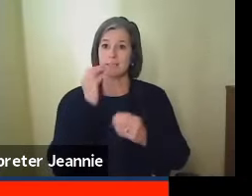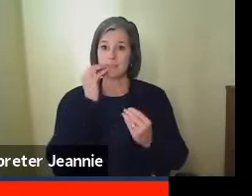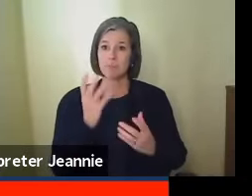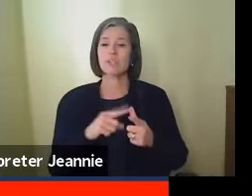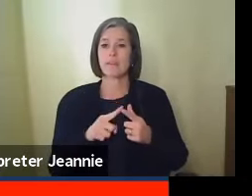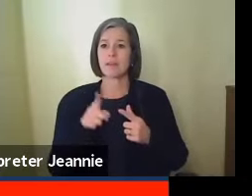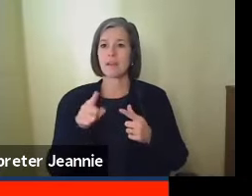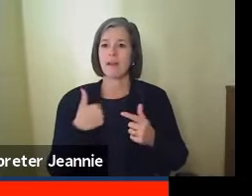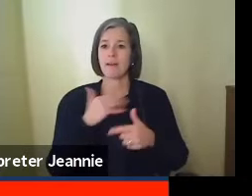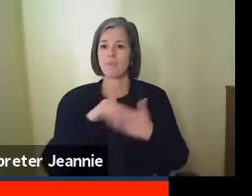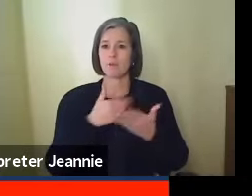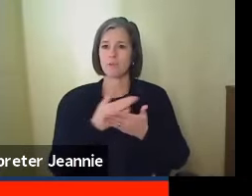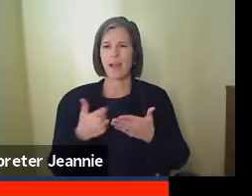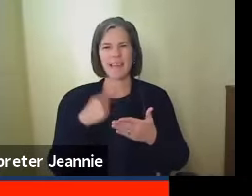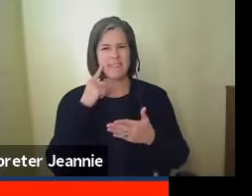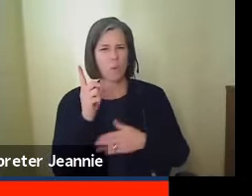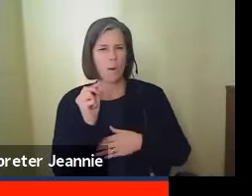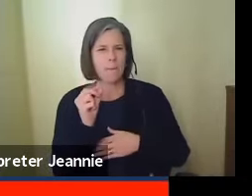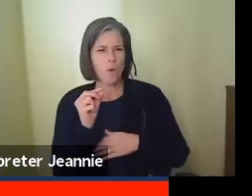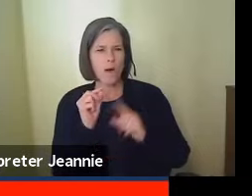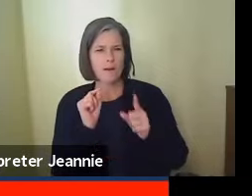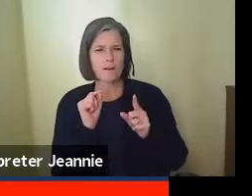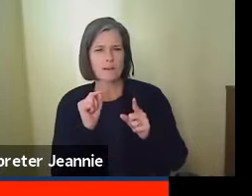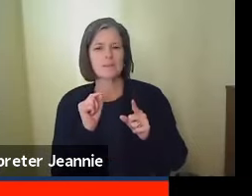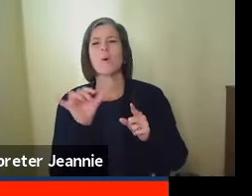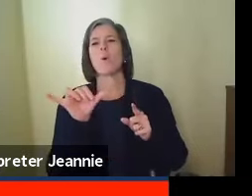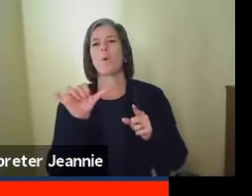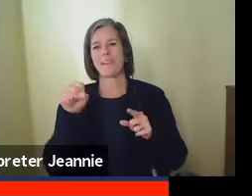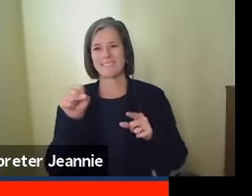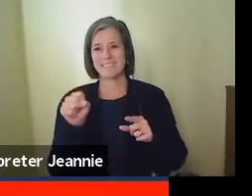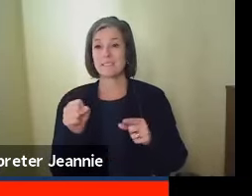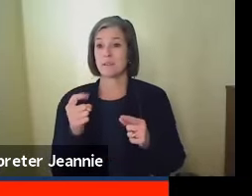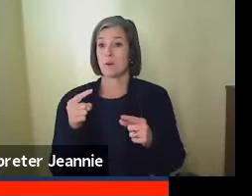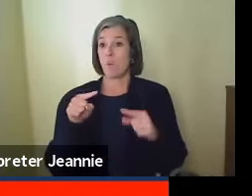I think I have one more slide. In the meantime while we are waiting,